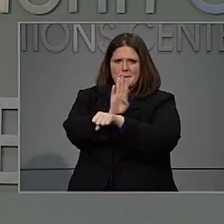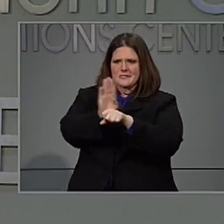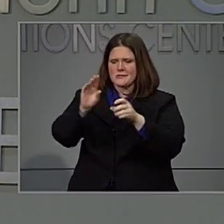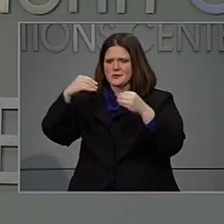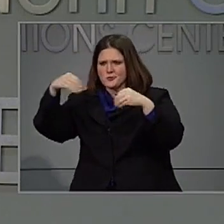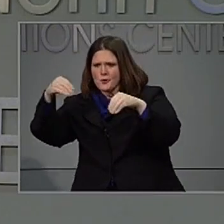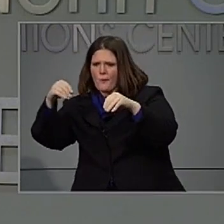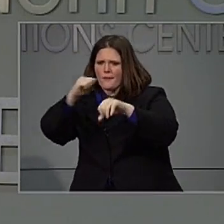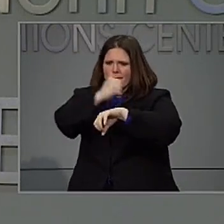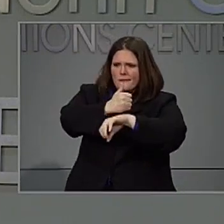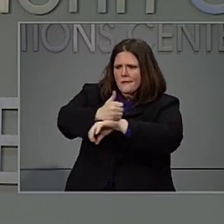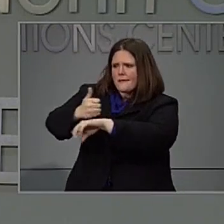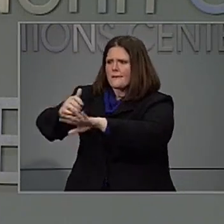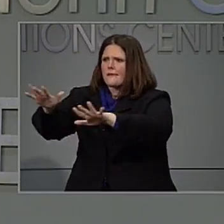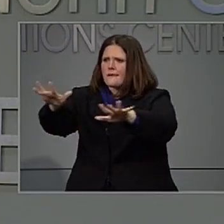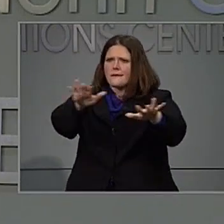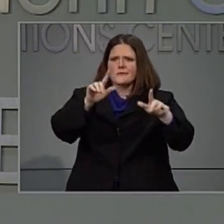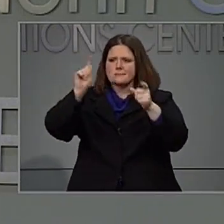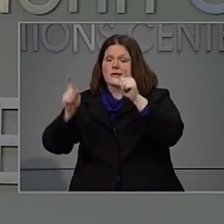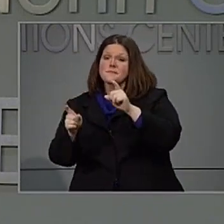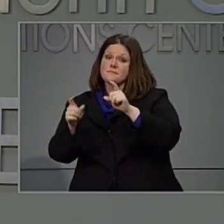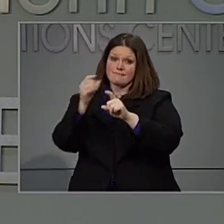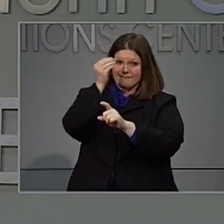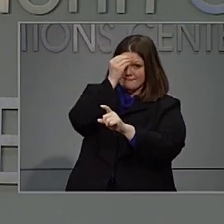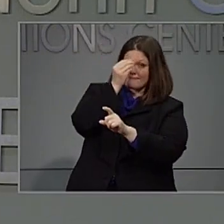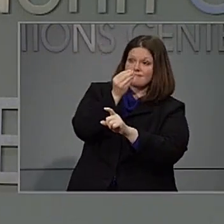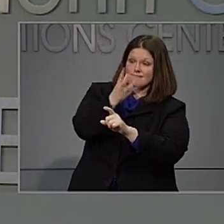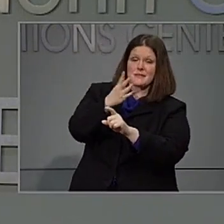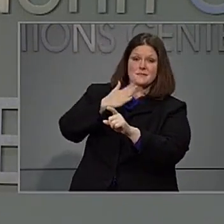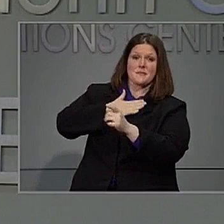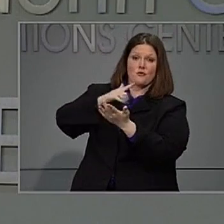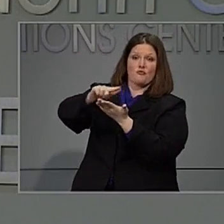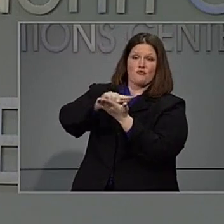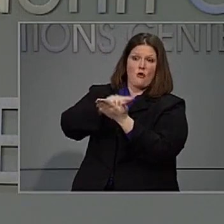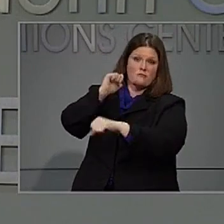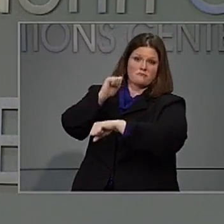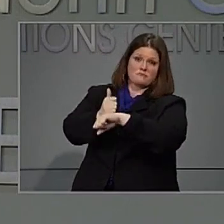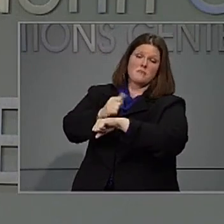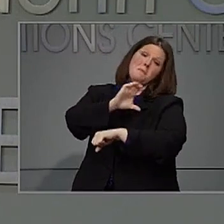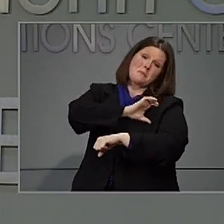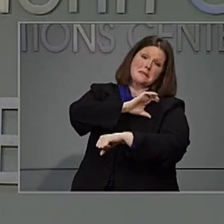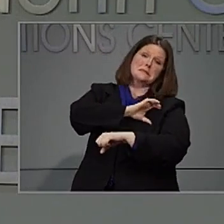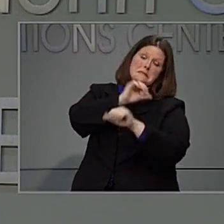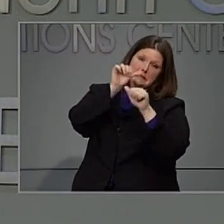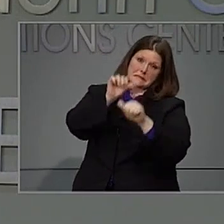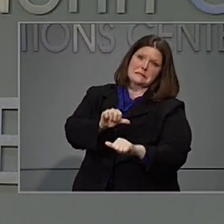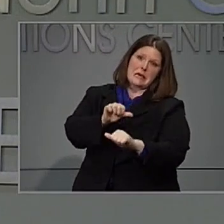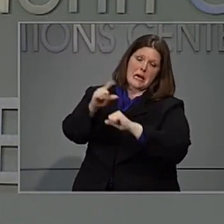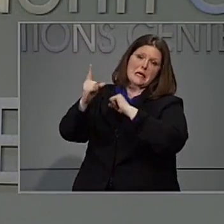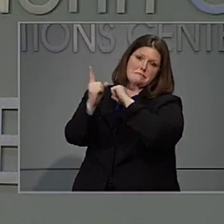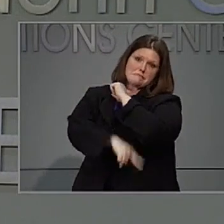THESE ORDERS. FOR THE MOST PART, BUSINESSES HAVE BEEN VERY INTERESTED IN THEM AND HAVE WORKED HARD TO TRY TO COMPLY, AS HAVE EVERY DAY NORTH CAROLINIANS.